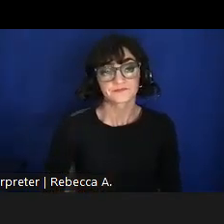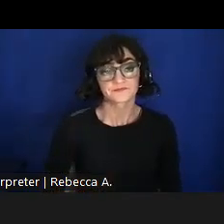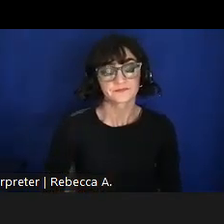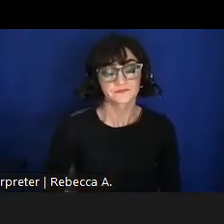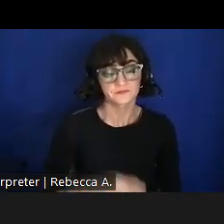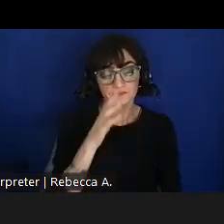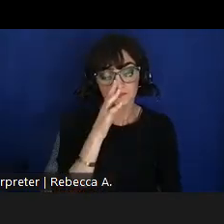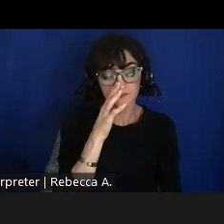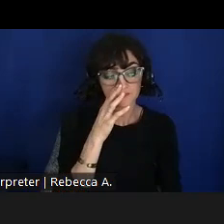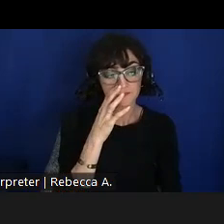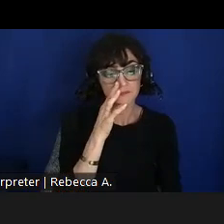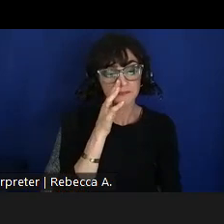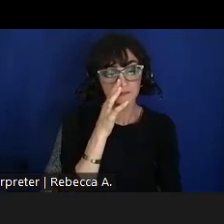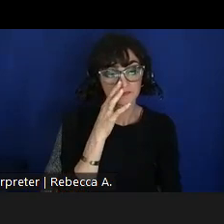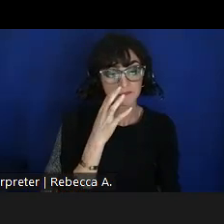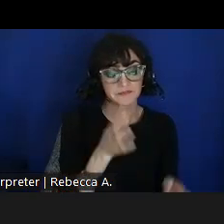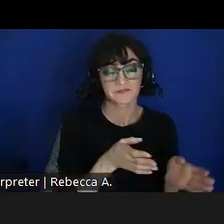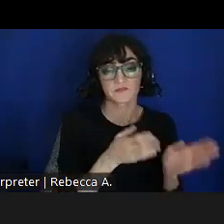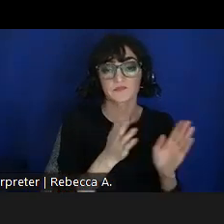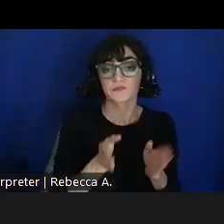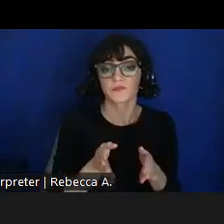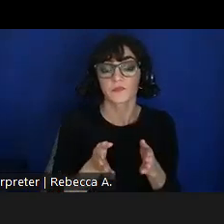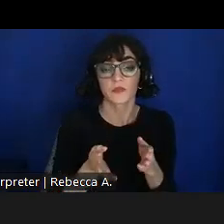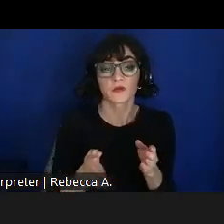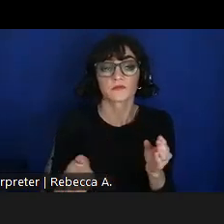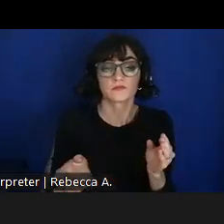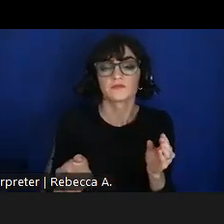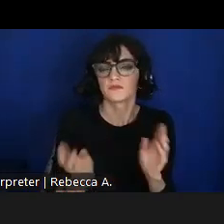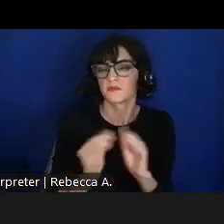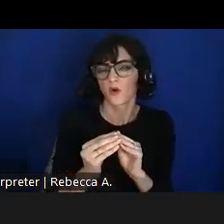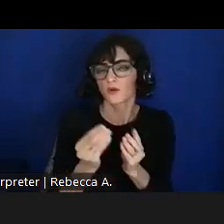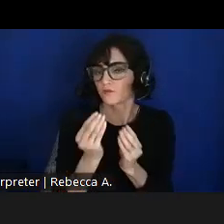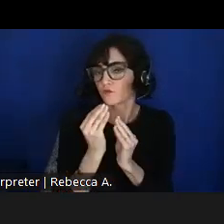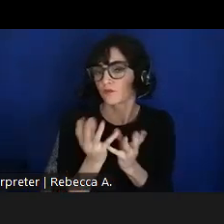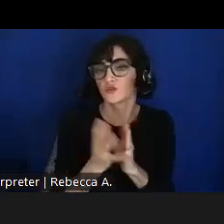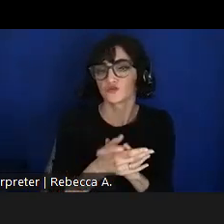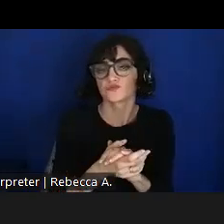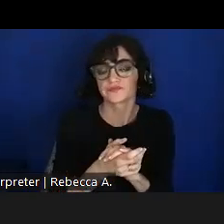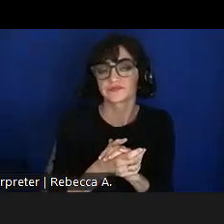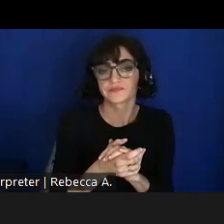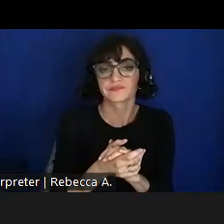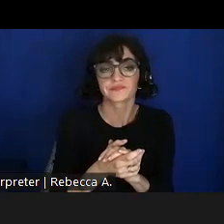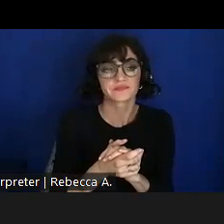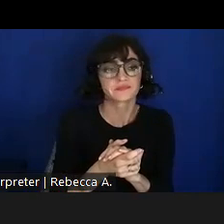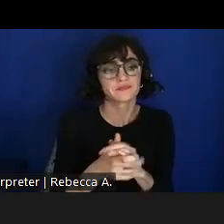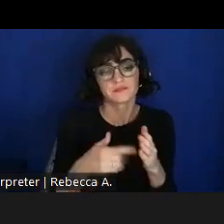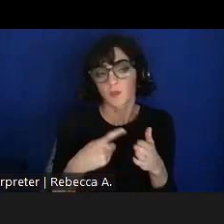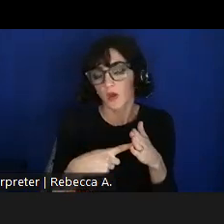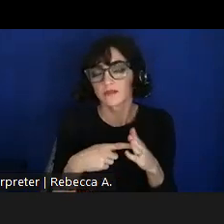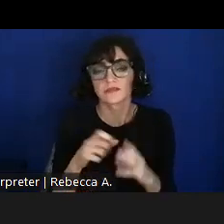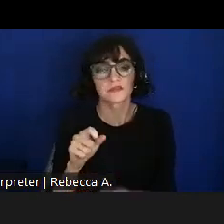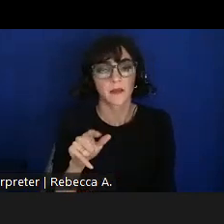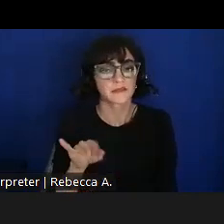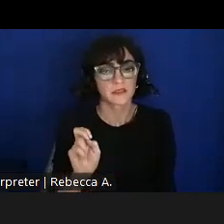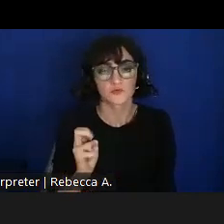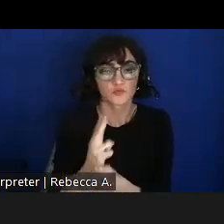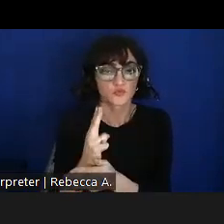these are just more um this is just more information on substance use coercion and some statistics.